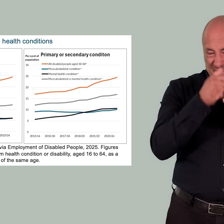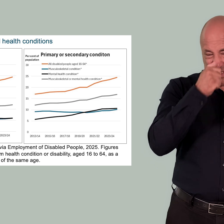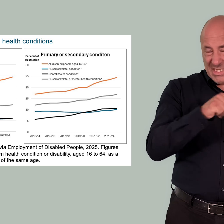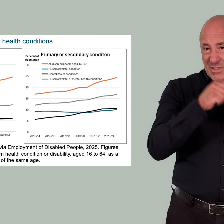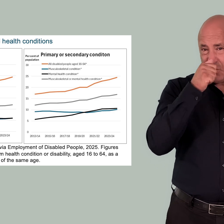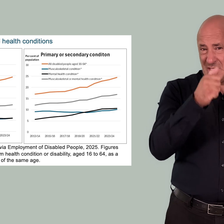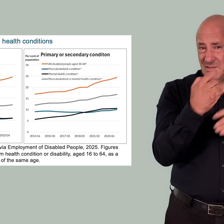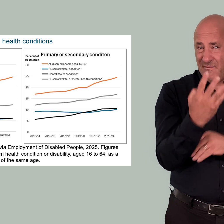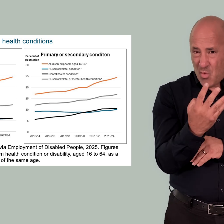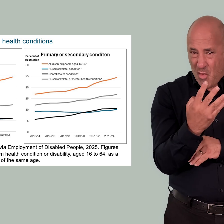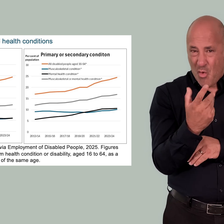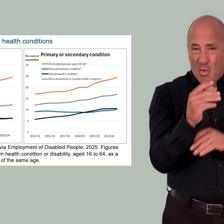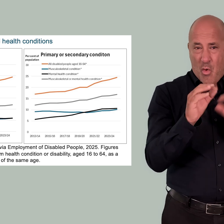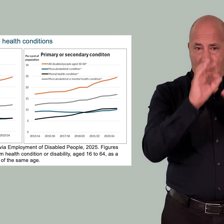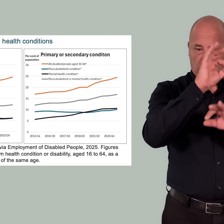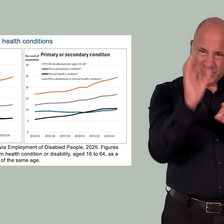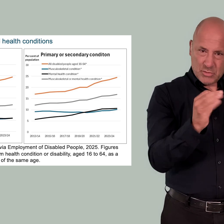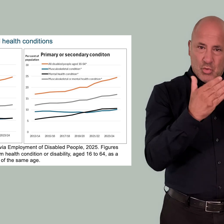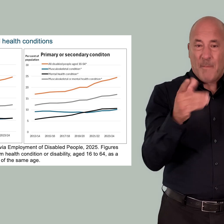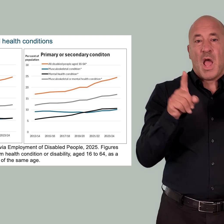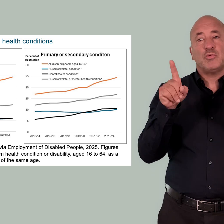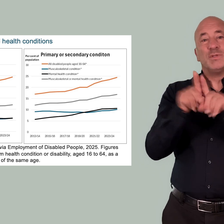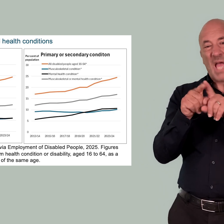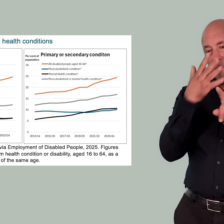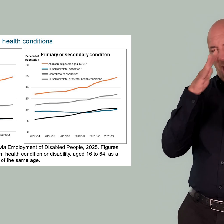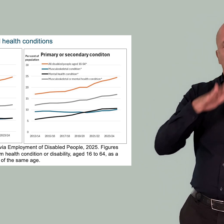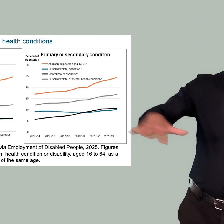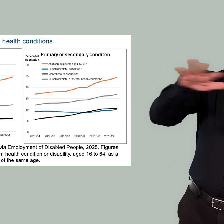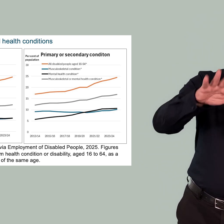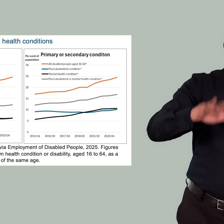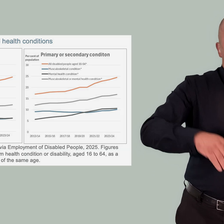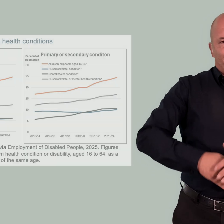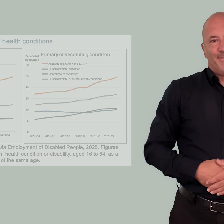aged 16 to 64, as a proportion of the population of the same age.